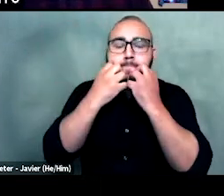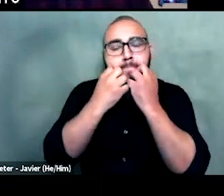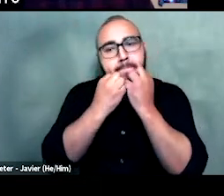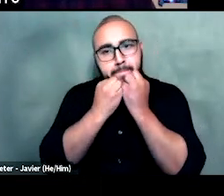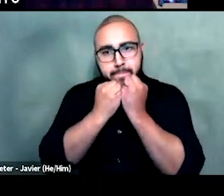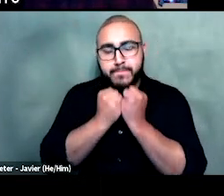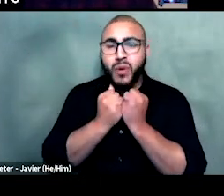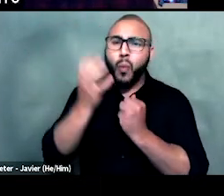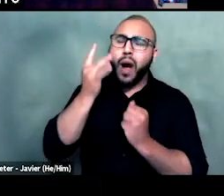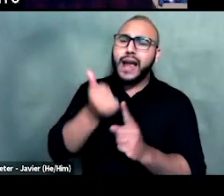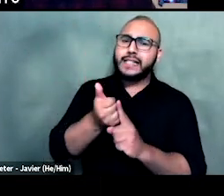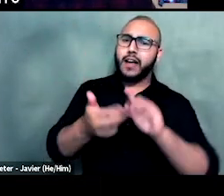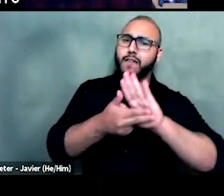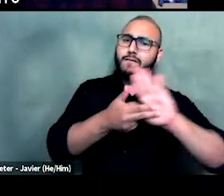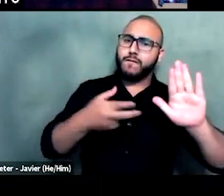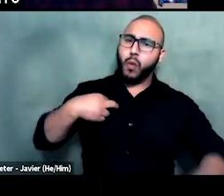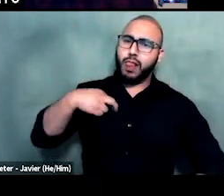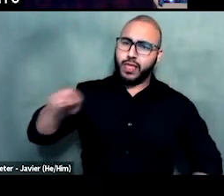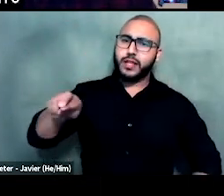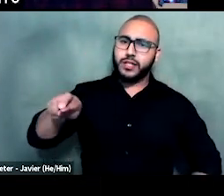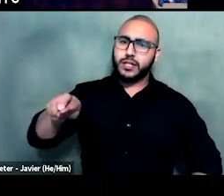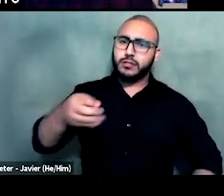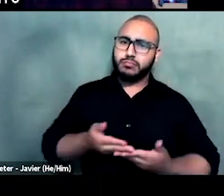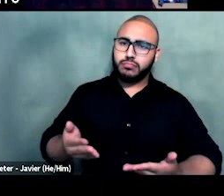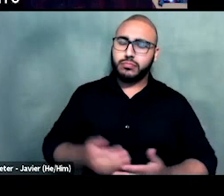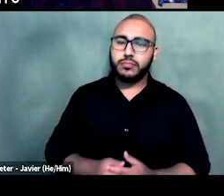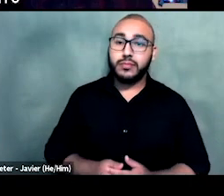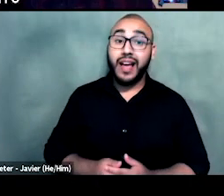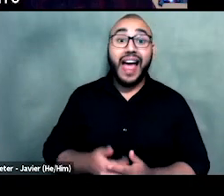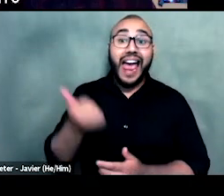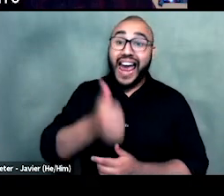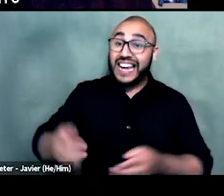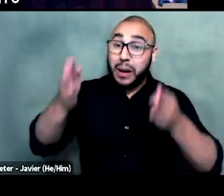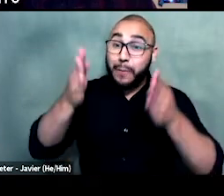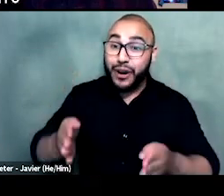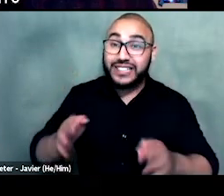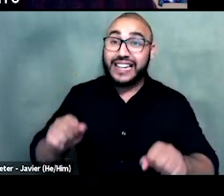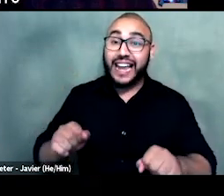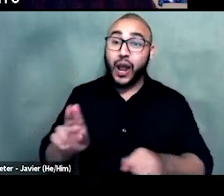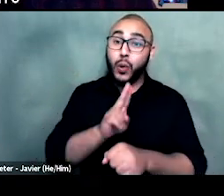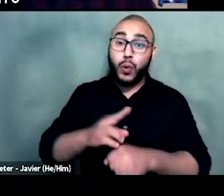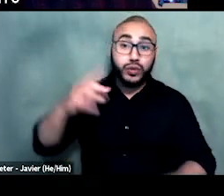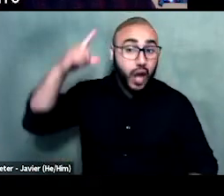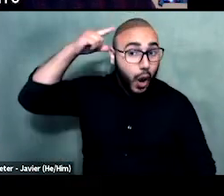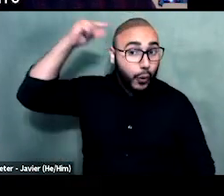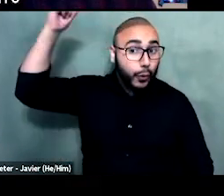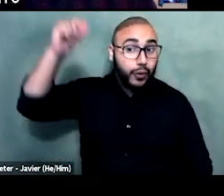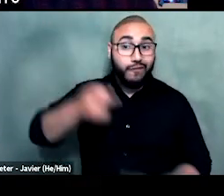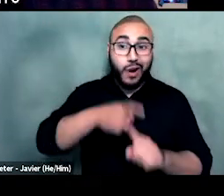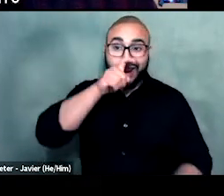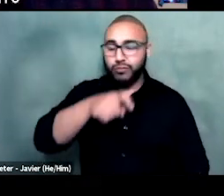religious object. Not just anybody could possess an eagle feather. And you can see is